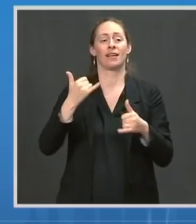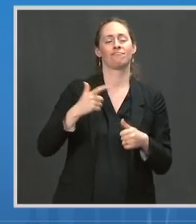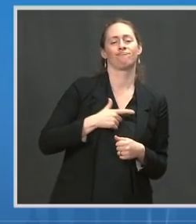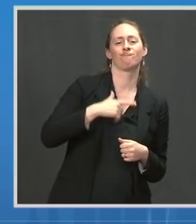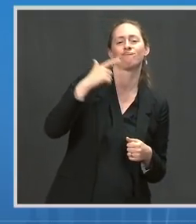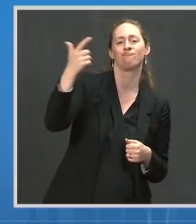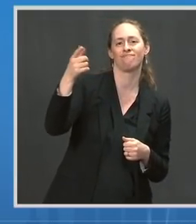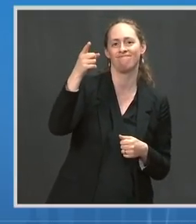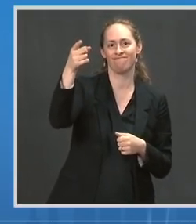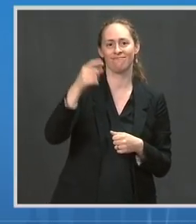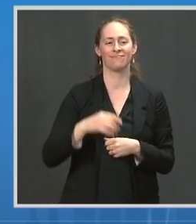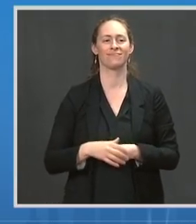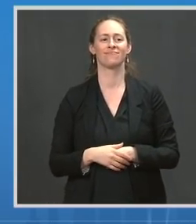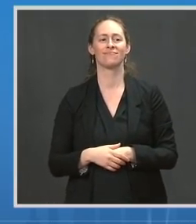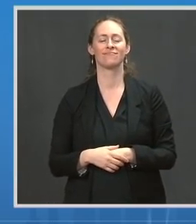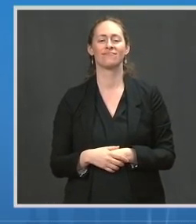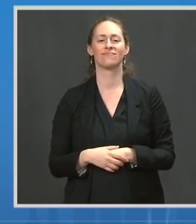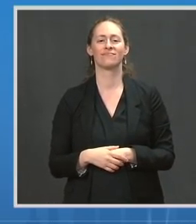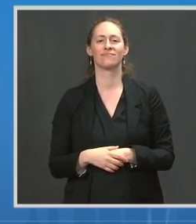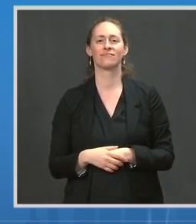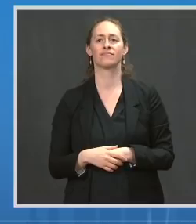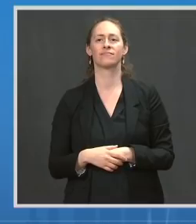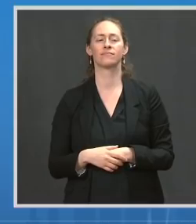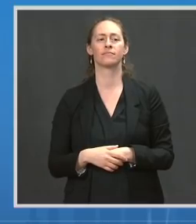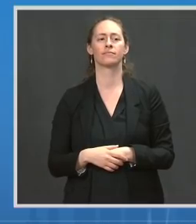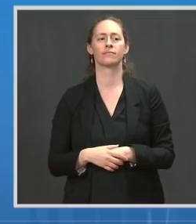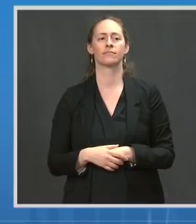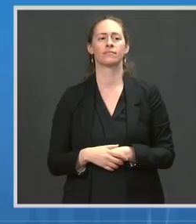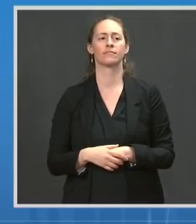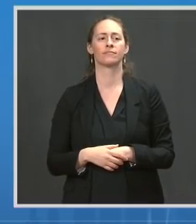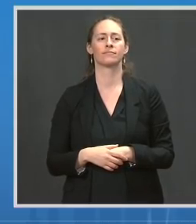Dr. Walensky: Thank you and good morning. As for my usual, I'll begin with an overview of the data.